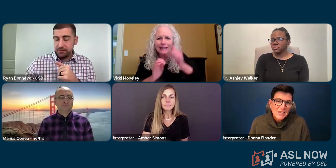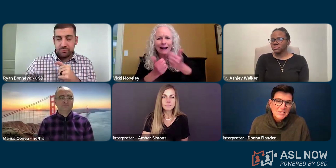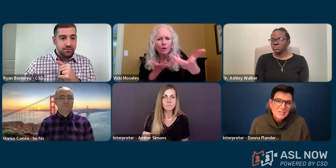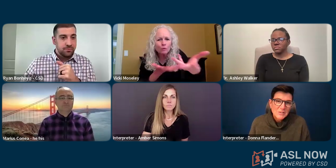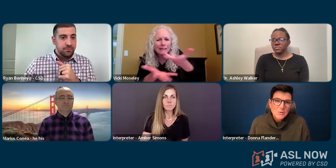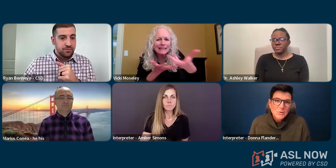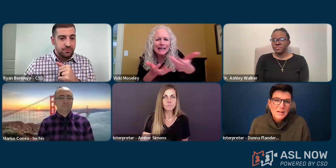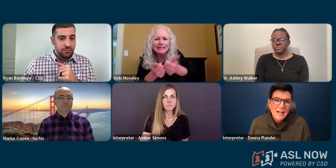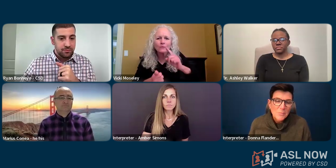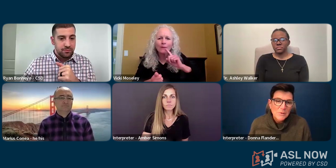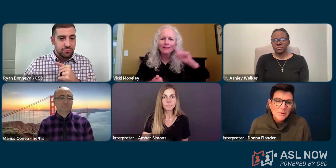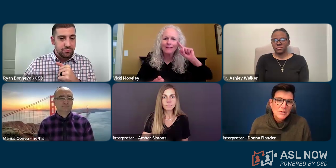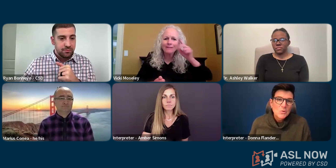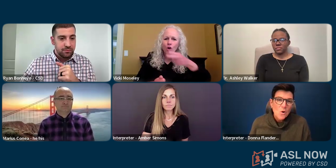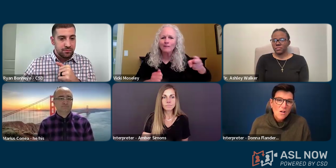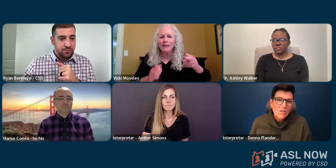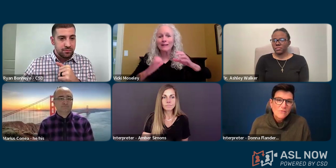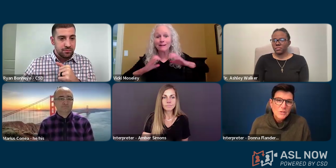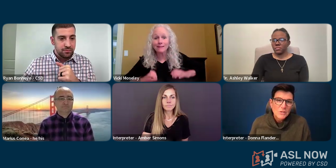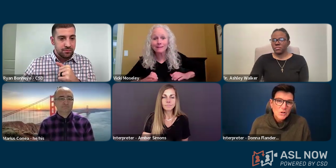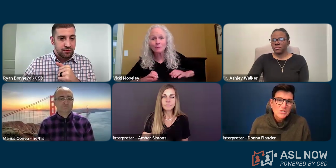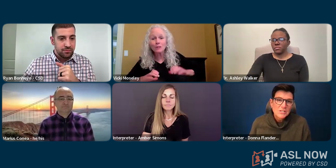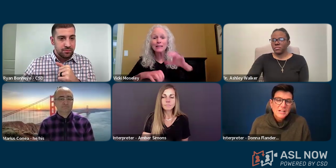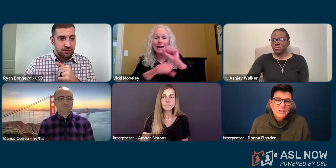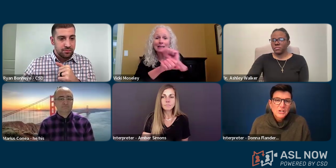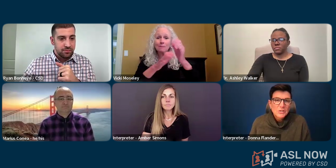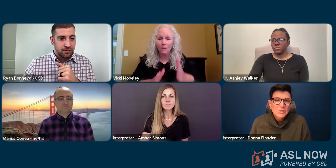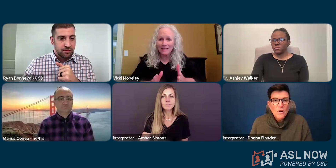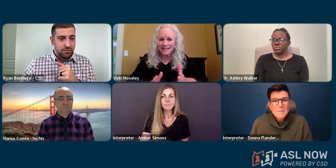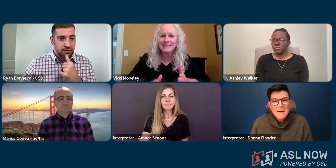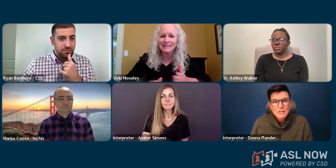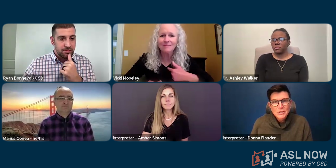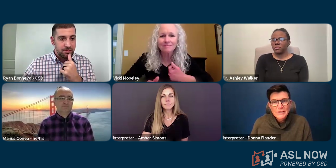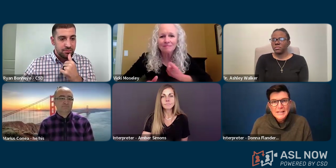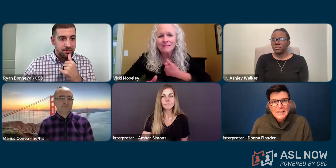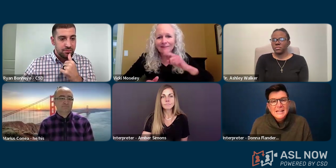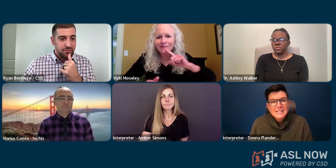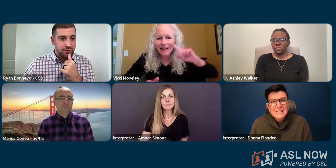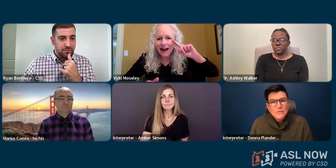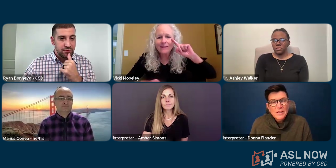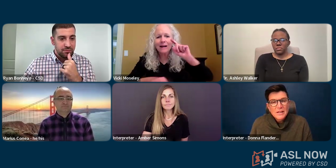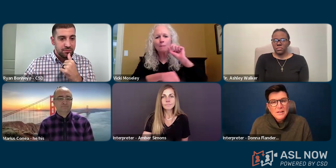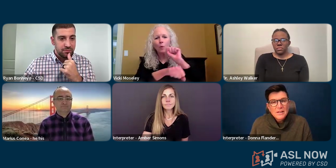to help you all viewers learn more about serving deaf